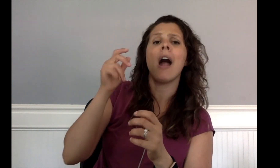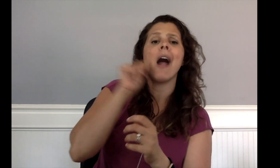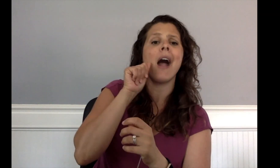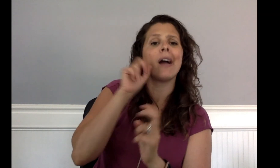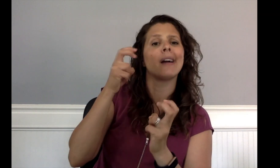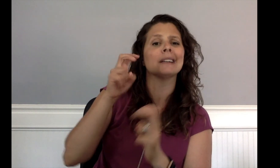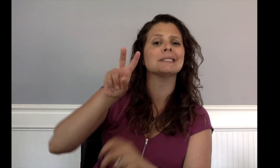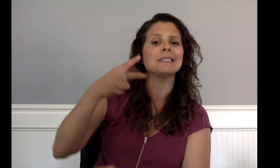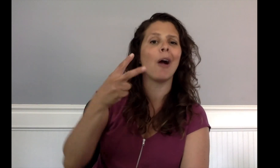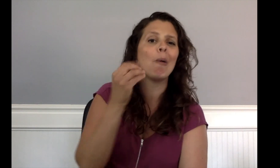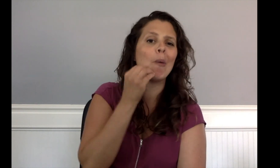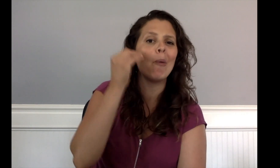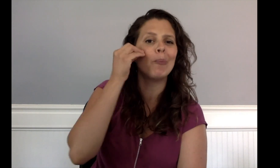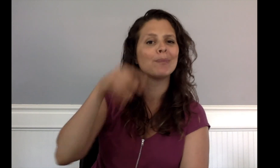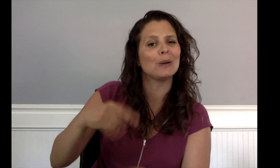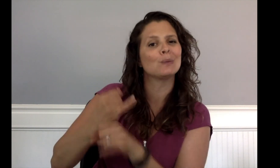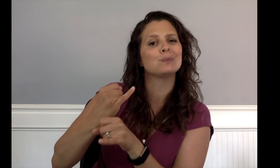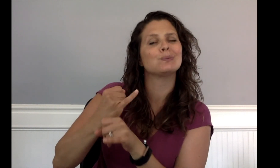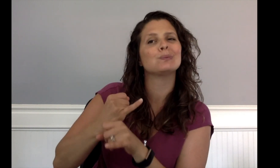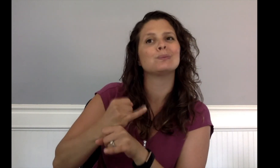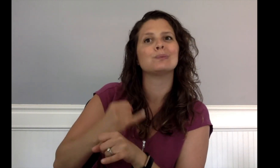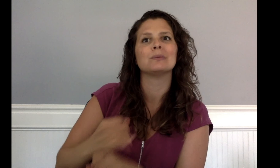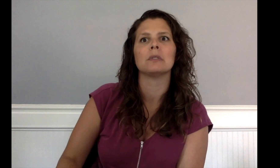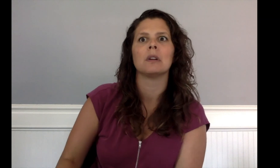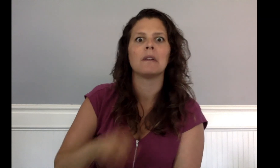mean this was her other home—"